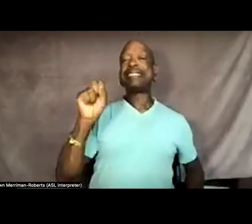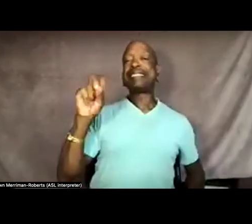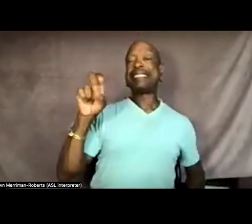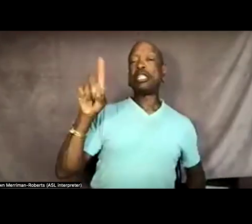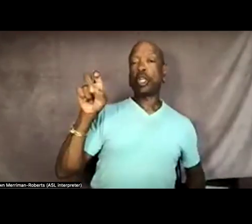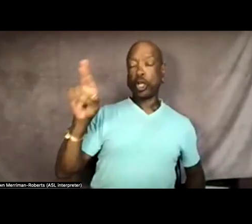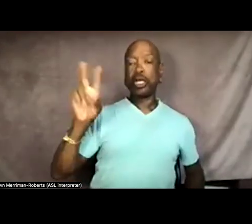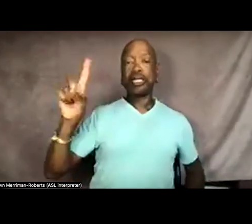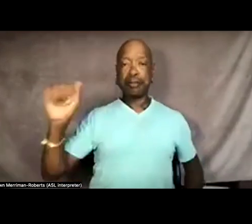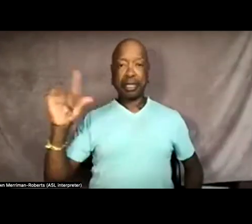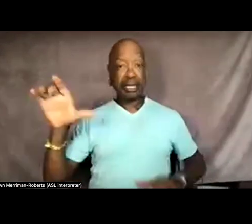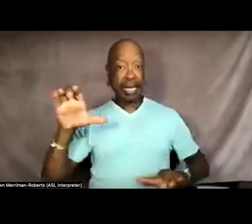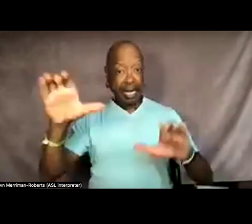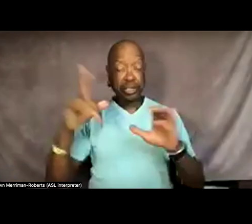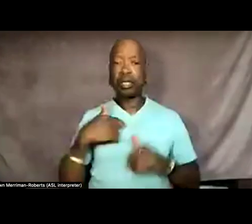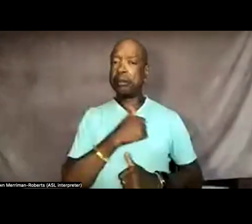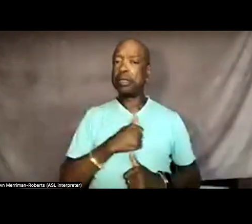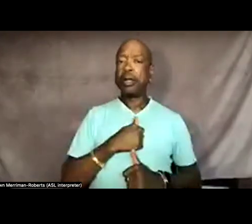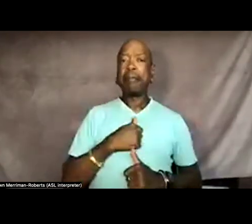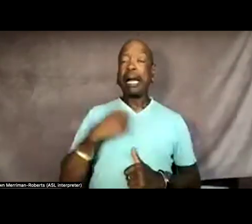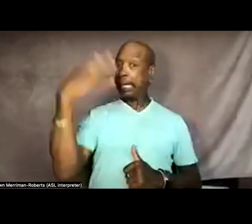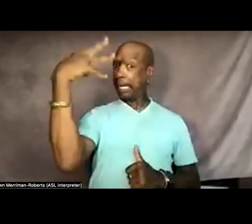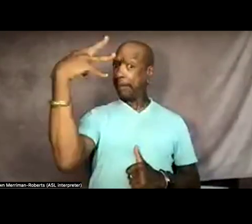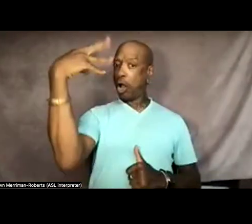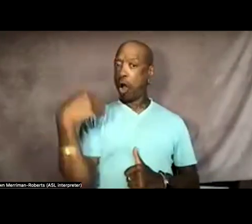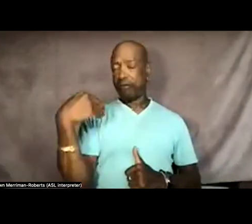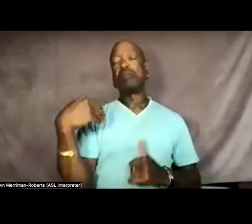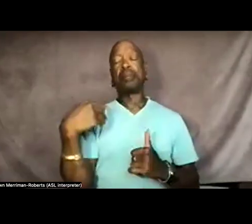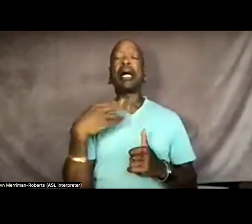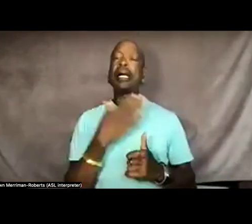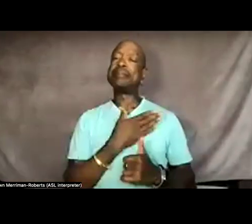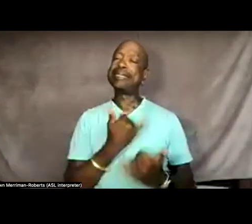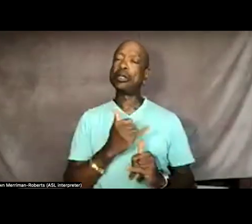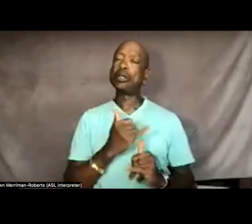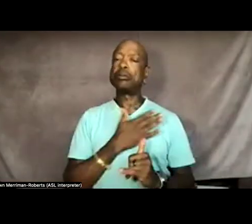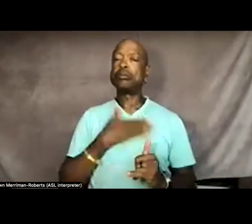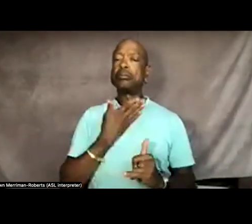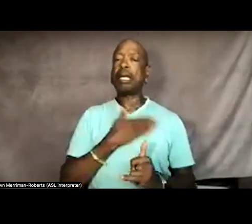but I'm so glad to be here with you all and to share a little background on Masks for Equity